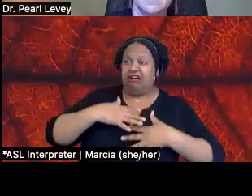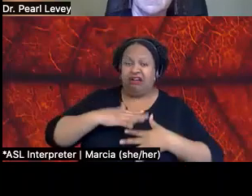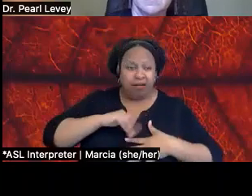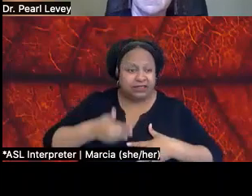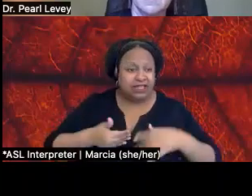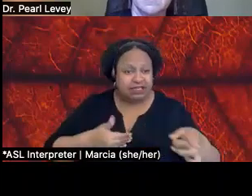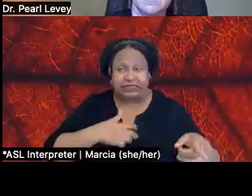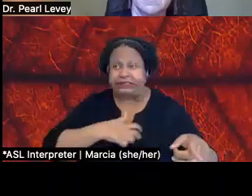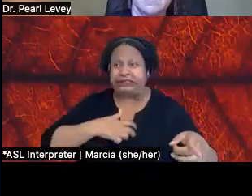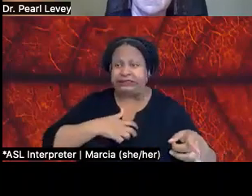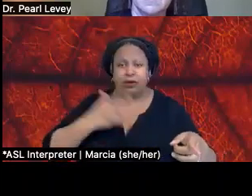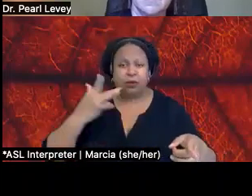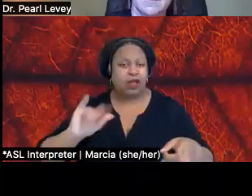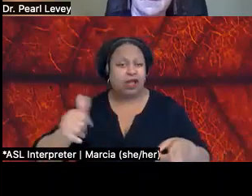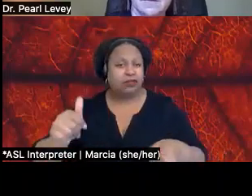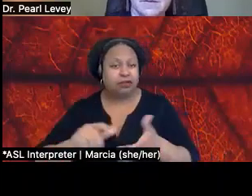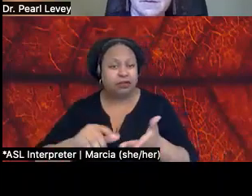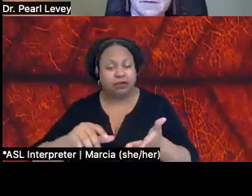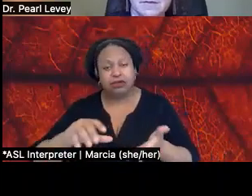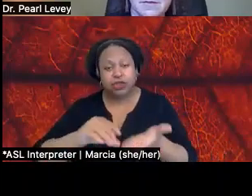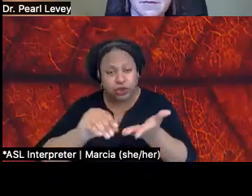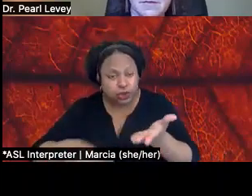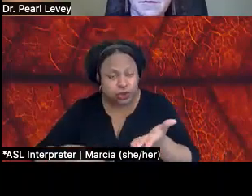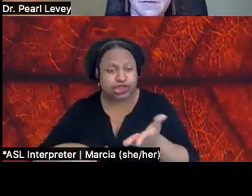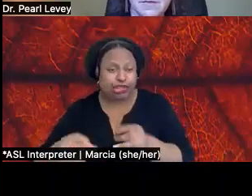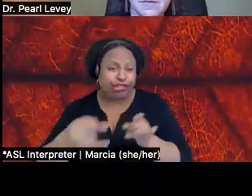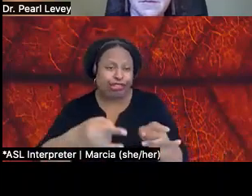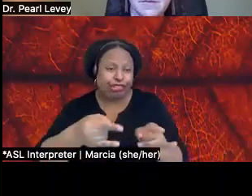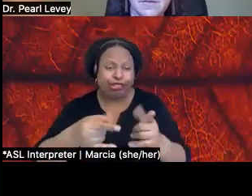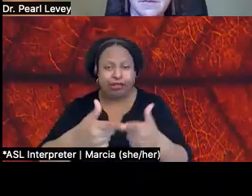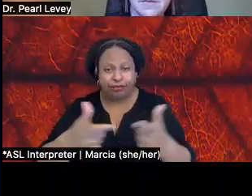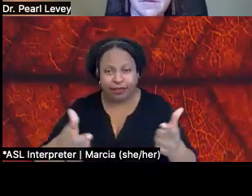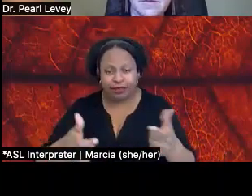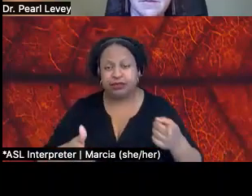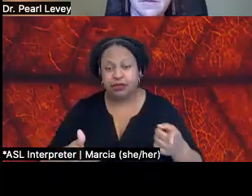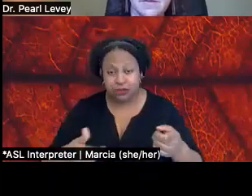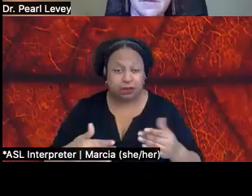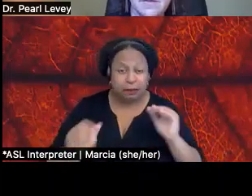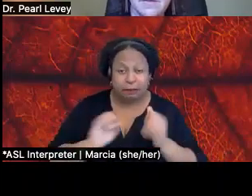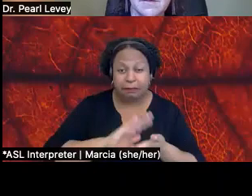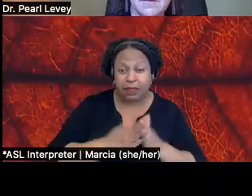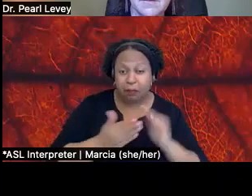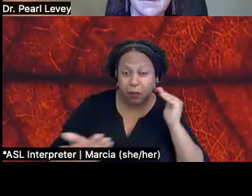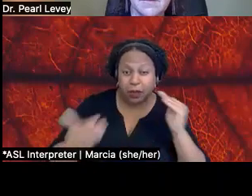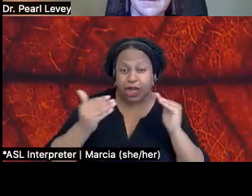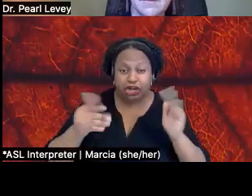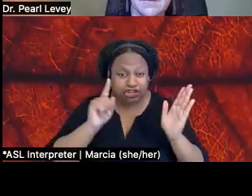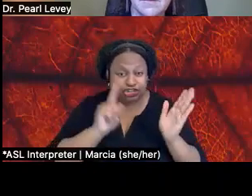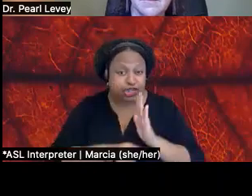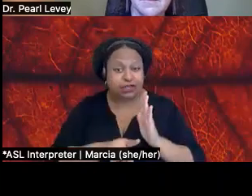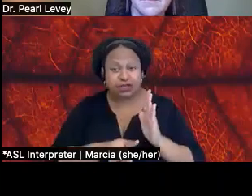So, I think we should always be aware that we need to keep checking in and talking and discussing and sometimes there would be